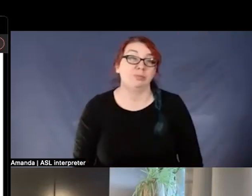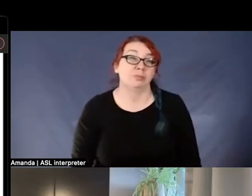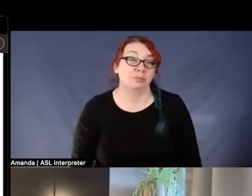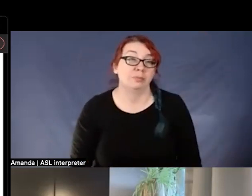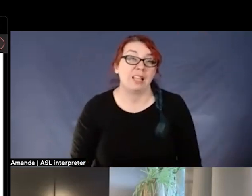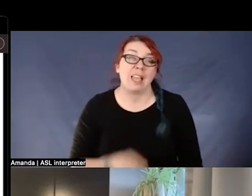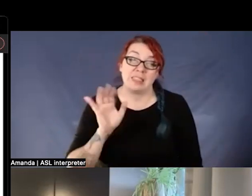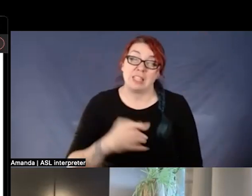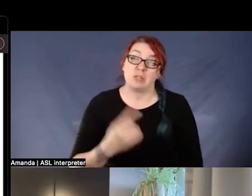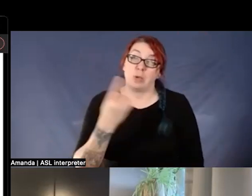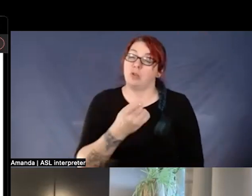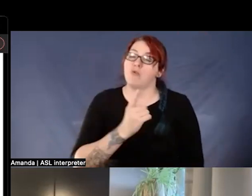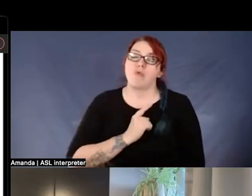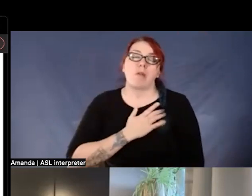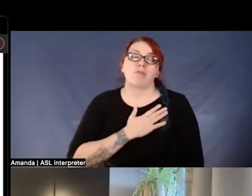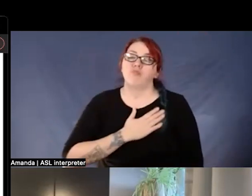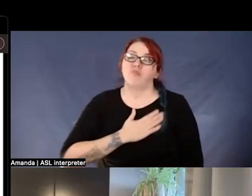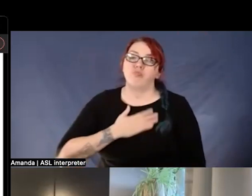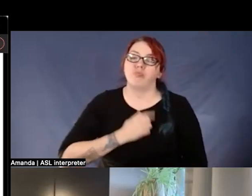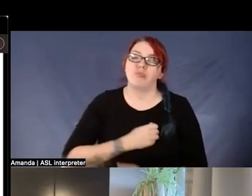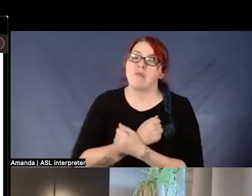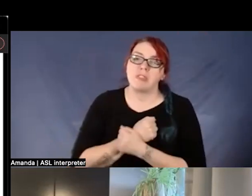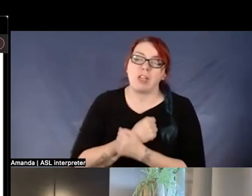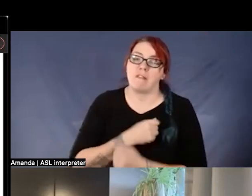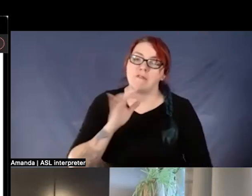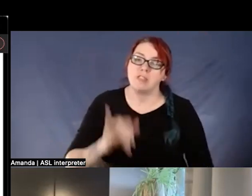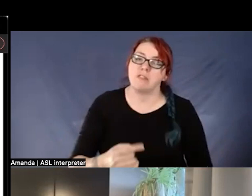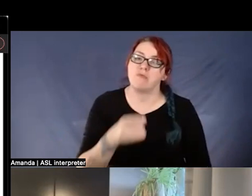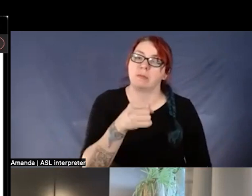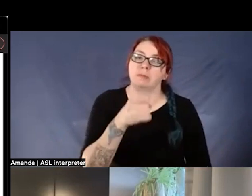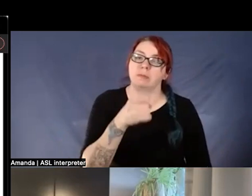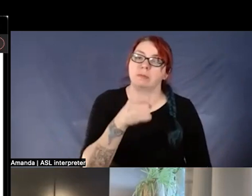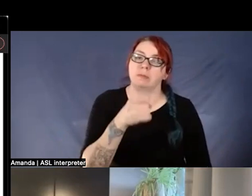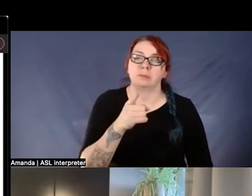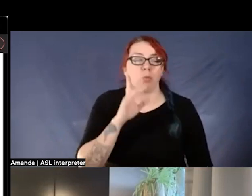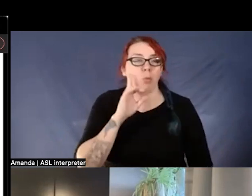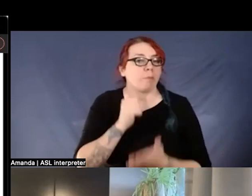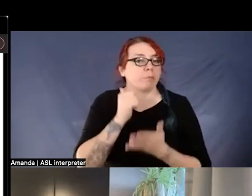one and I thoroughly recommend you checking it out. Plus, if you want to engage in a little bit